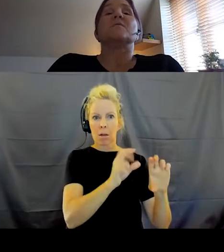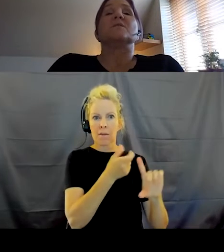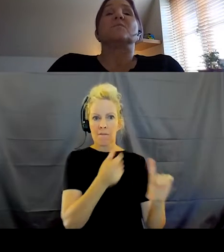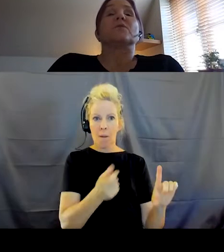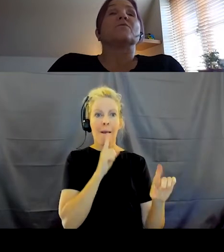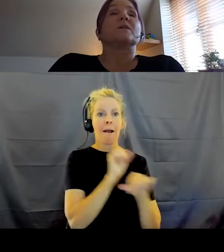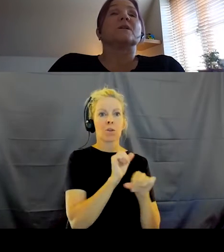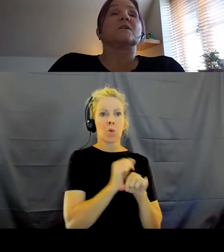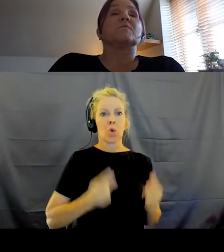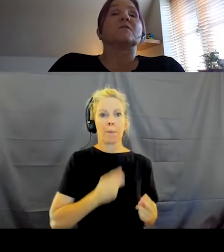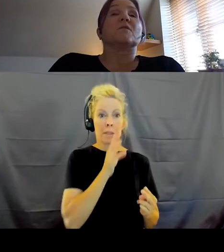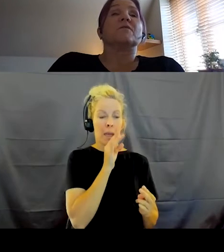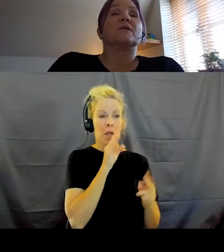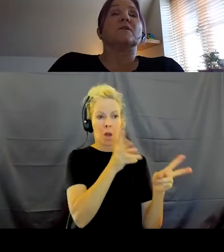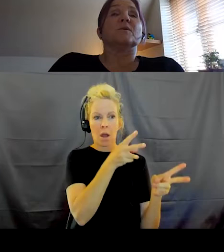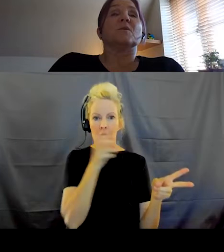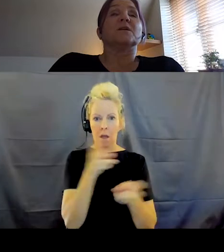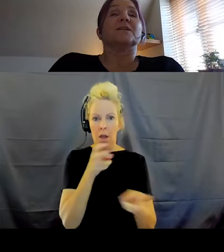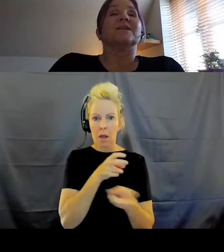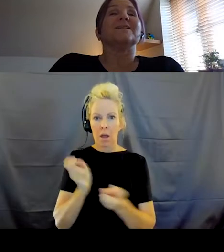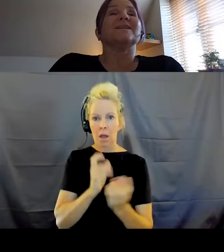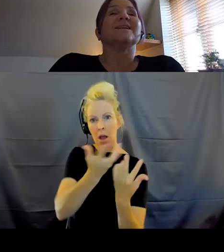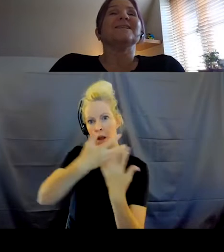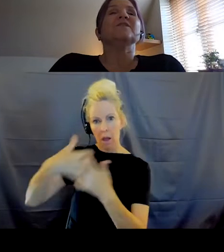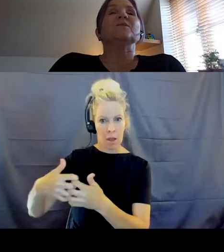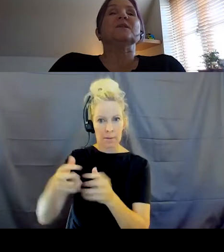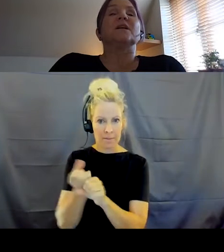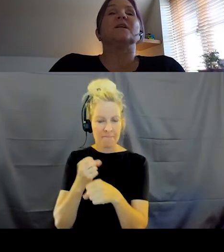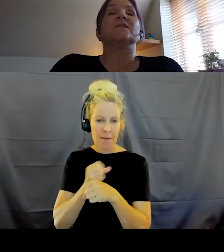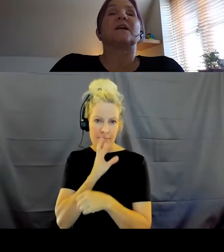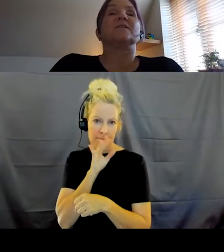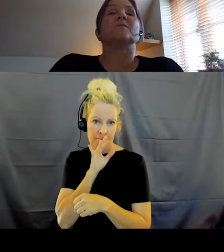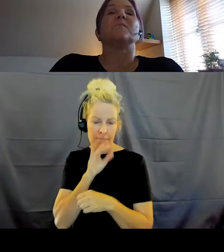that was an improvement in terms of human quality. And it is to a certain extent,